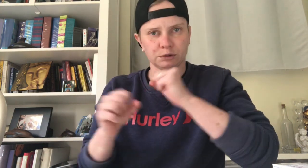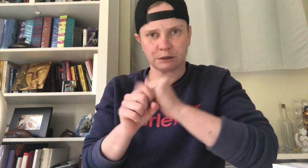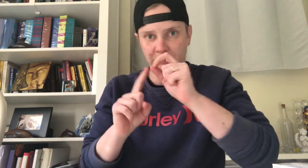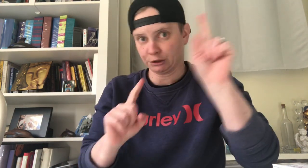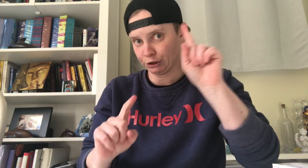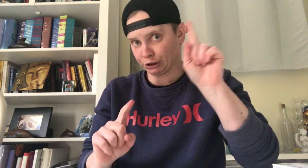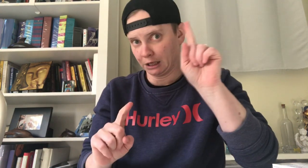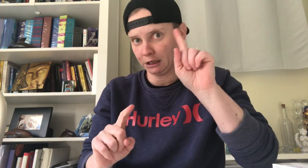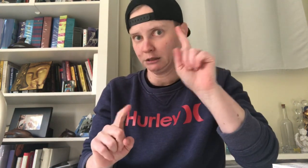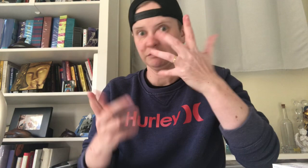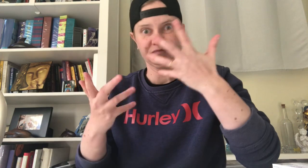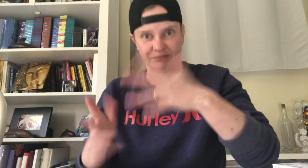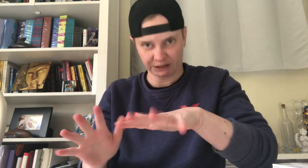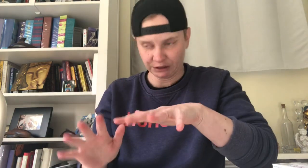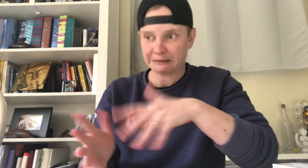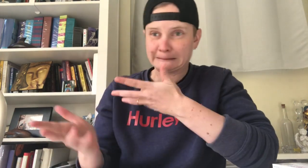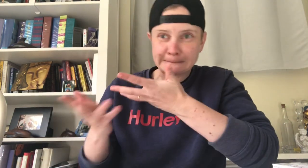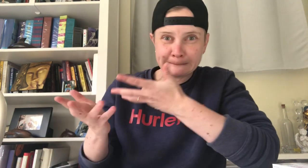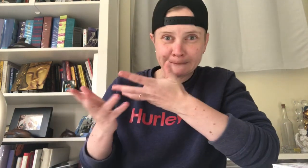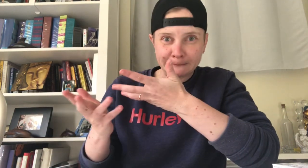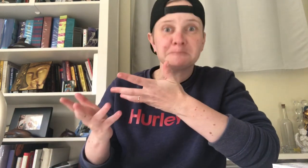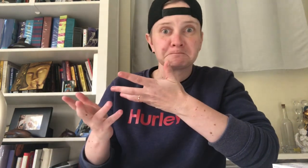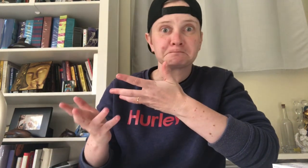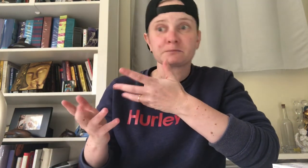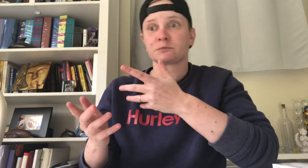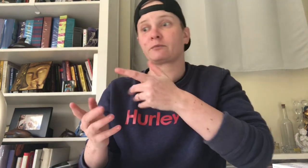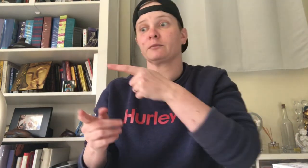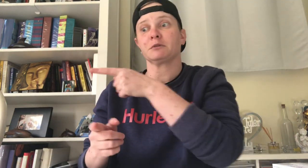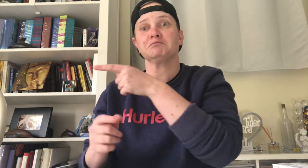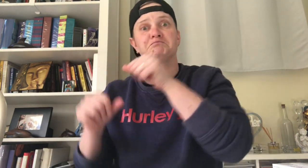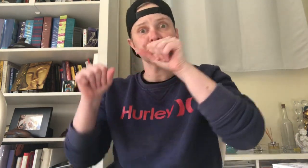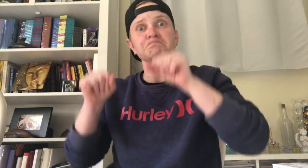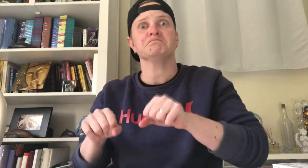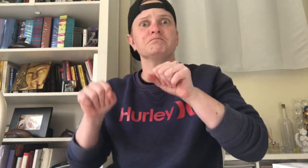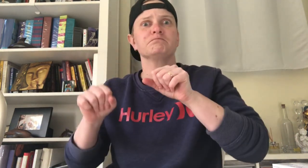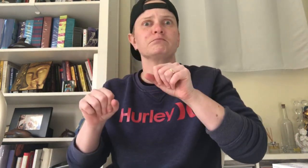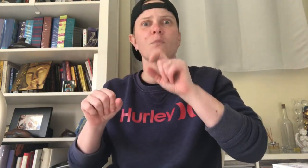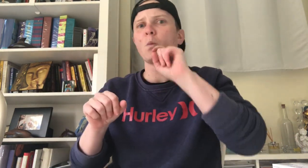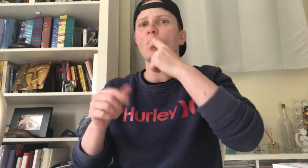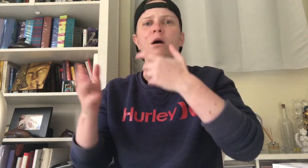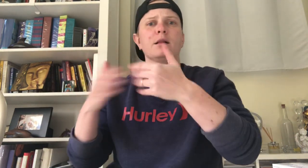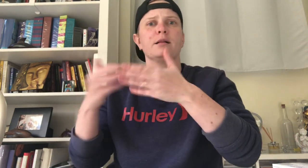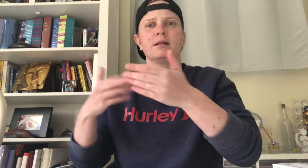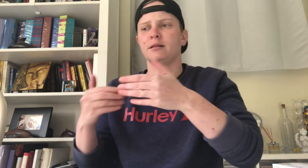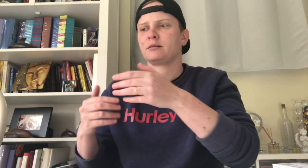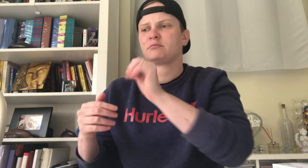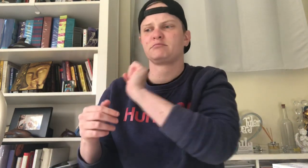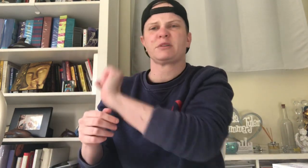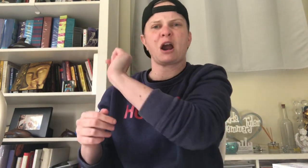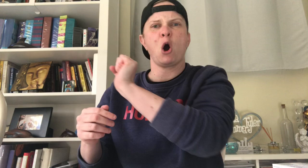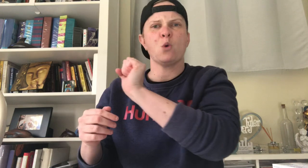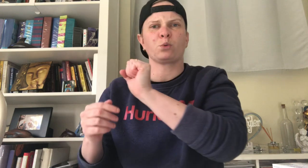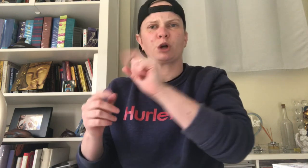So I saw my GP today and when I finished my appointment, my GP confirmed she can arrange